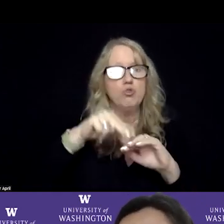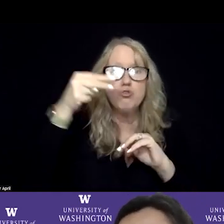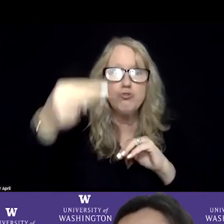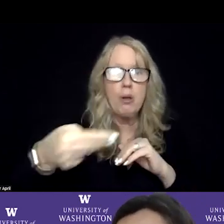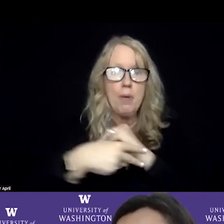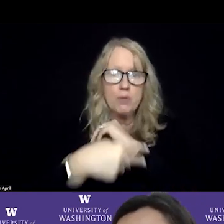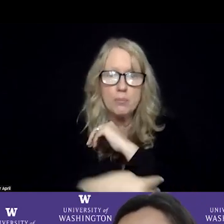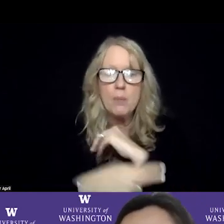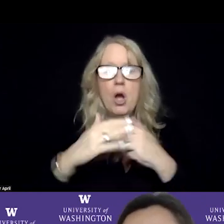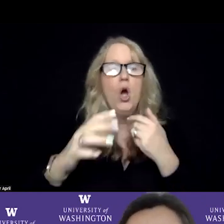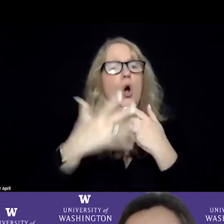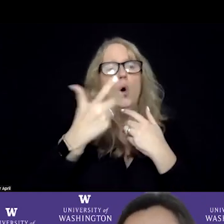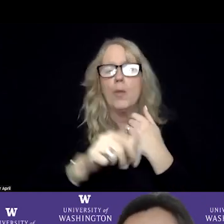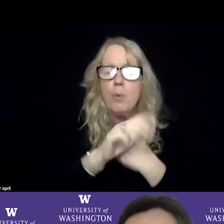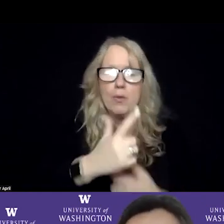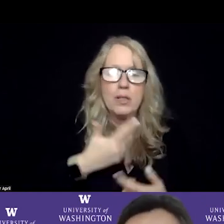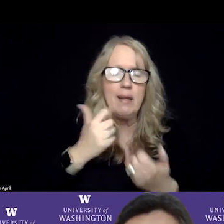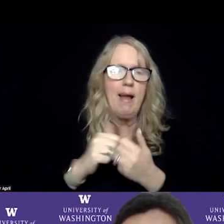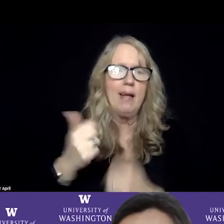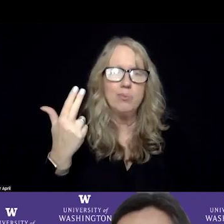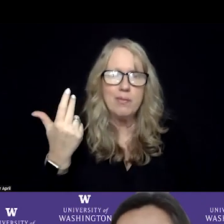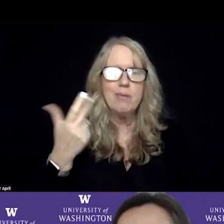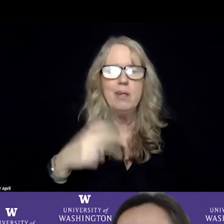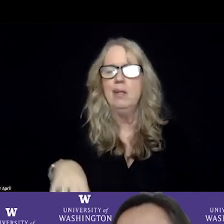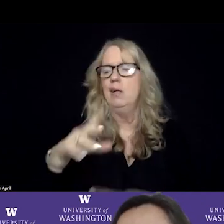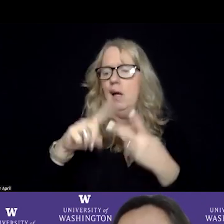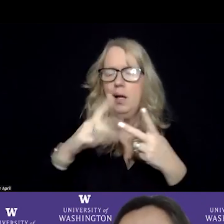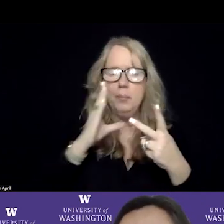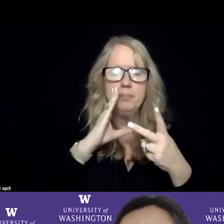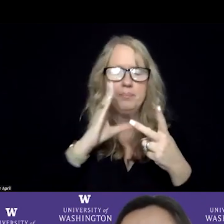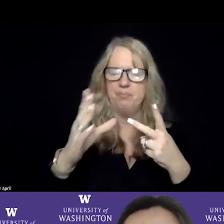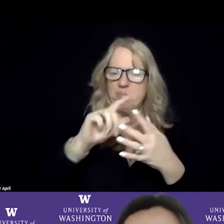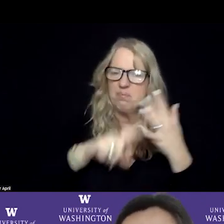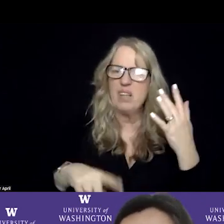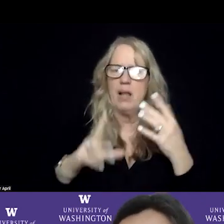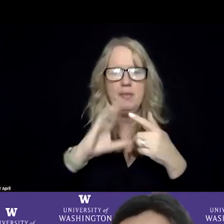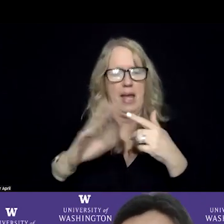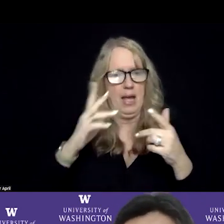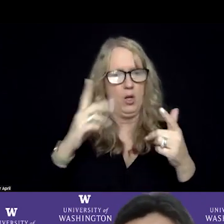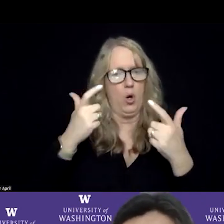LIFE WITH A FIREARM. THESE ARE CALLED TRAUMATIC ON SCENE.